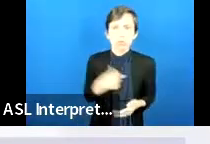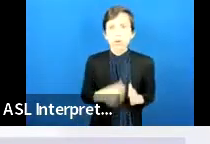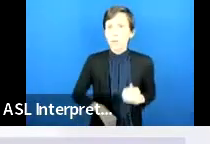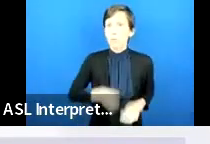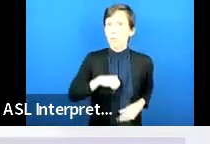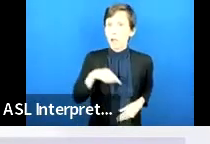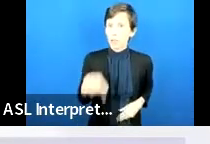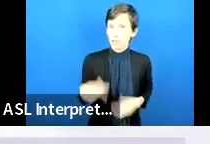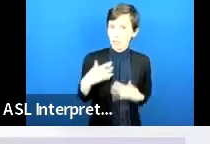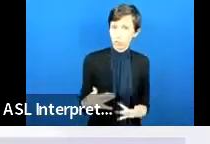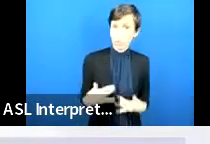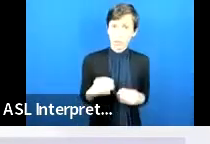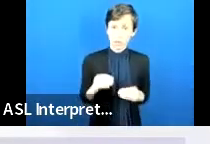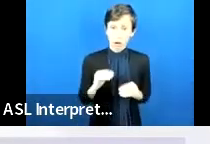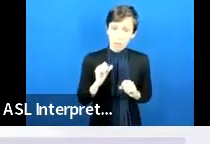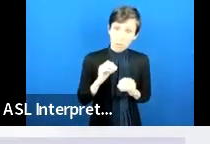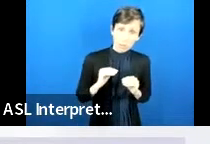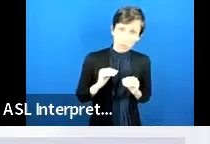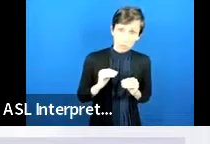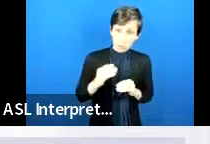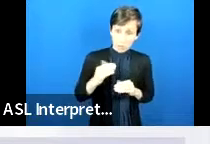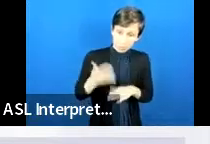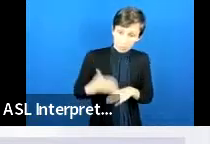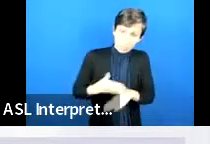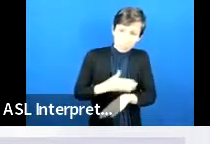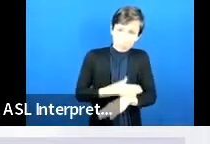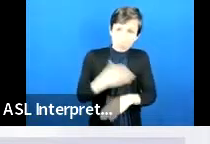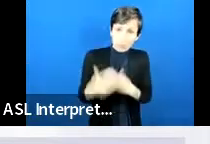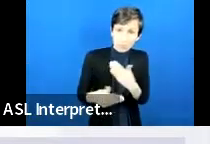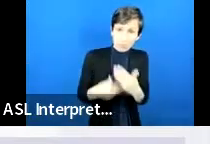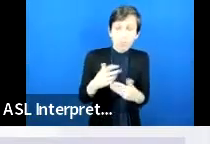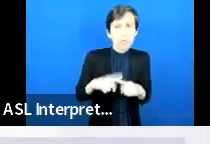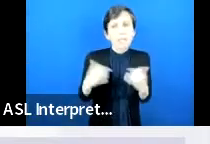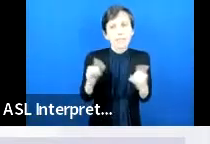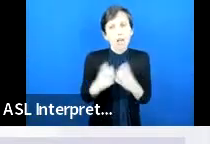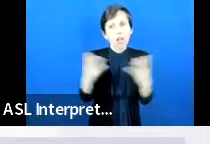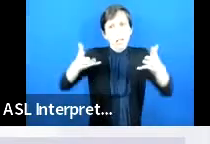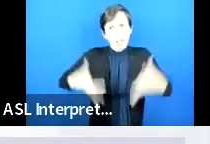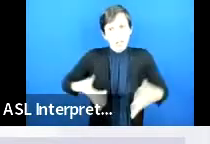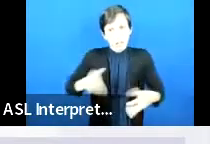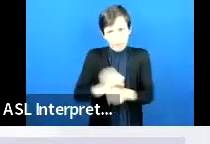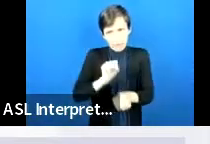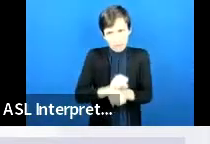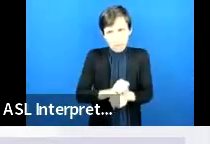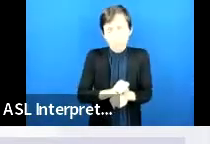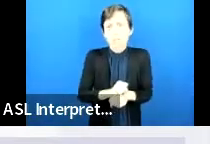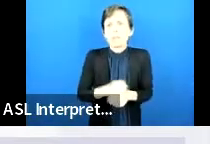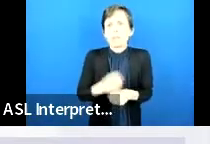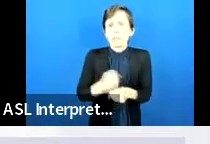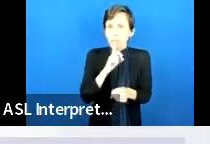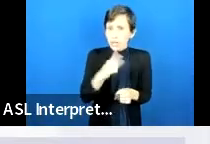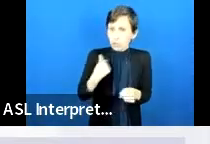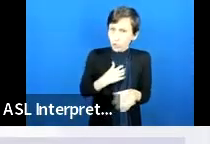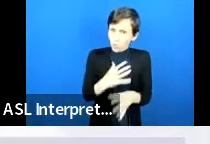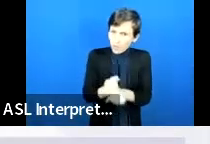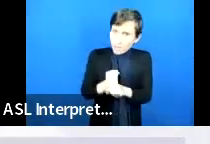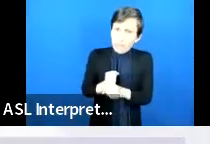positive direction, but we also know that there's still much more to do to achieve the abundant representation of the diverse groups